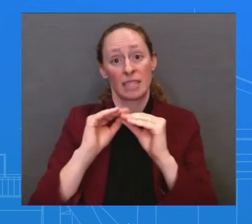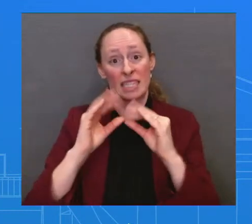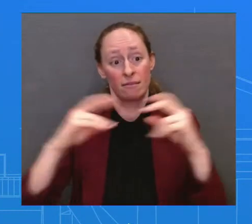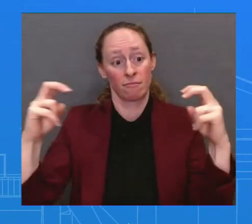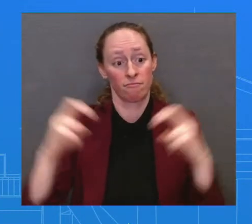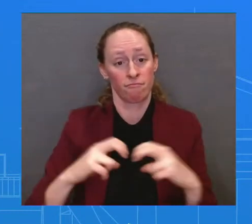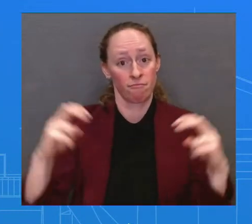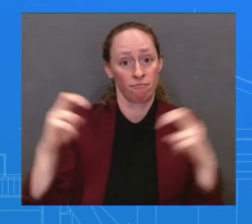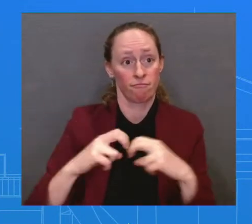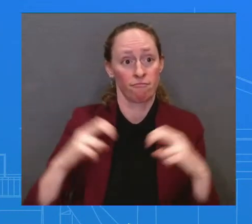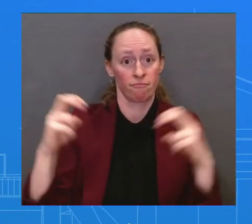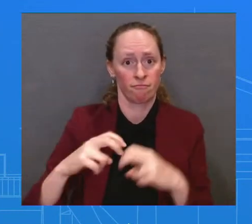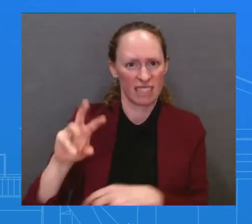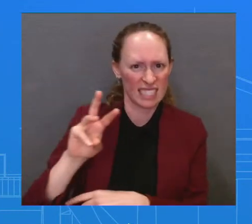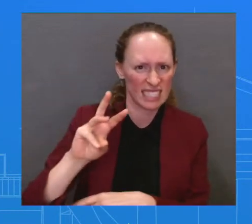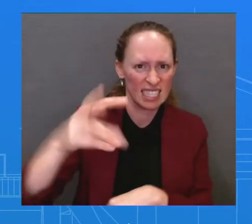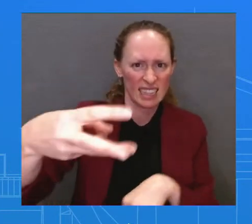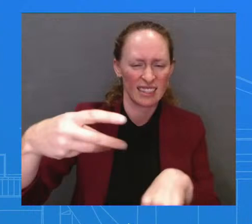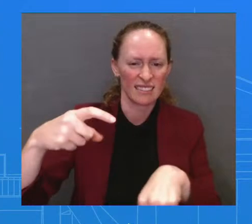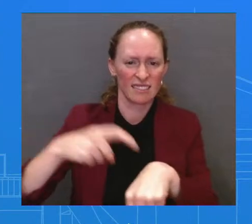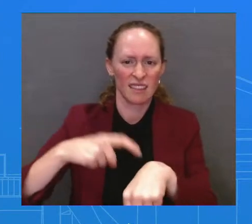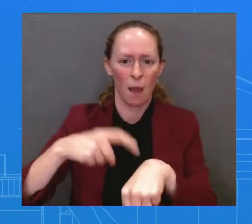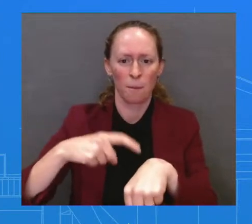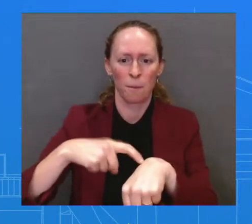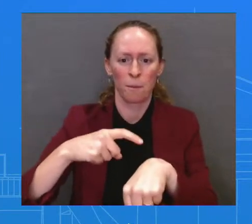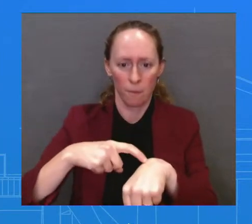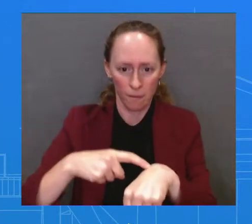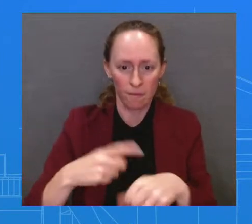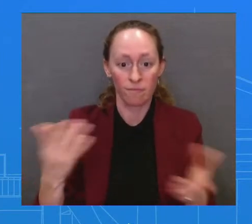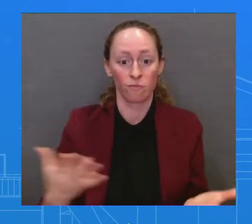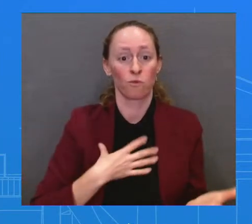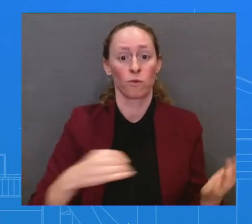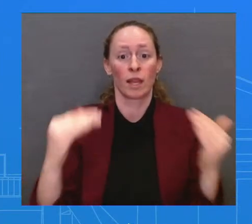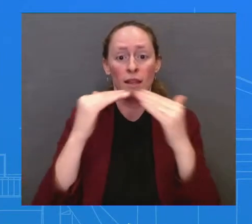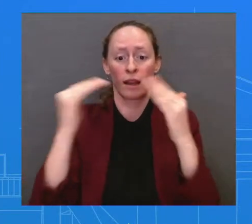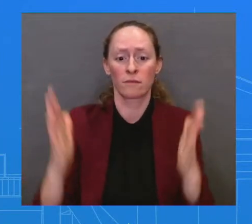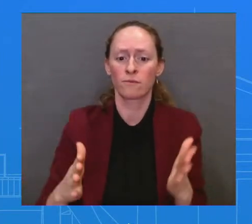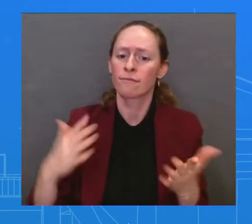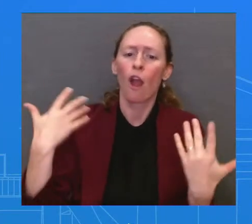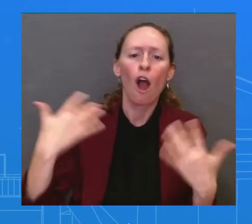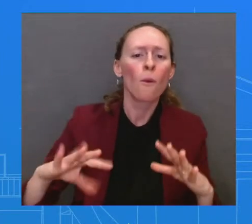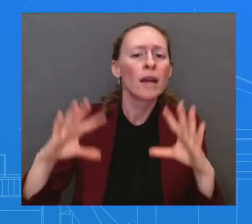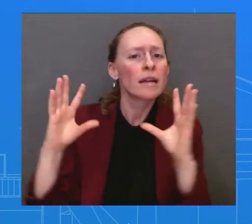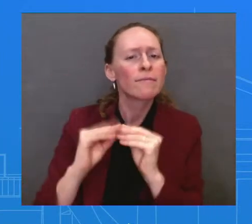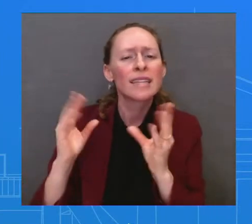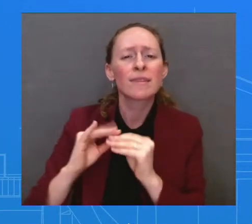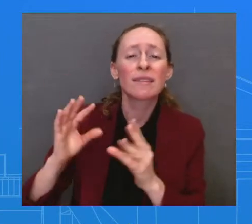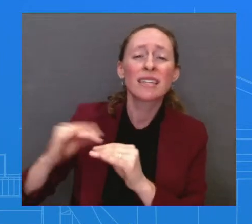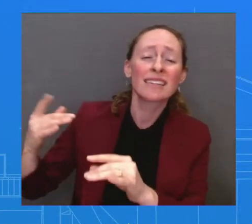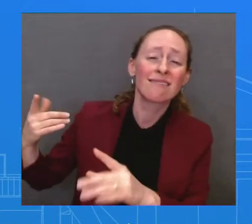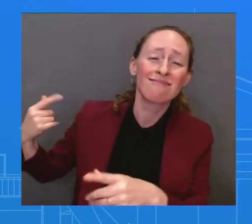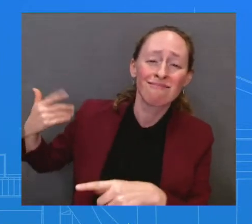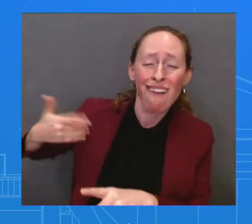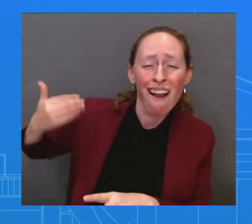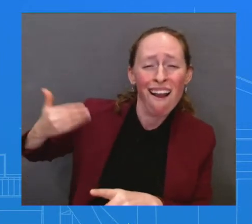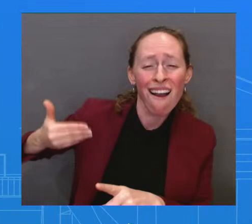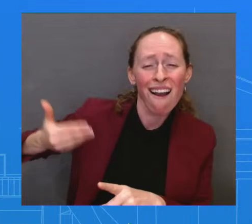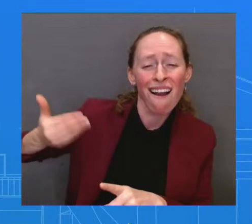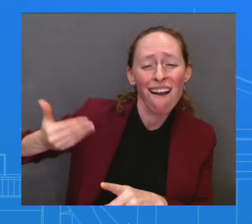Of course, they have talked many times over the course of the past year and a half by phone, on video, and our teams are in constant, daily communication.